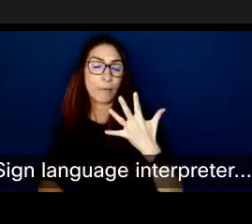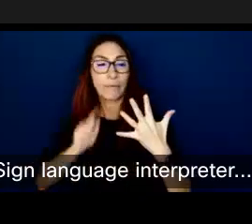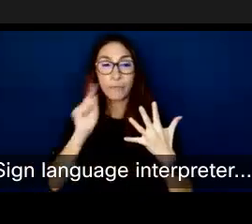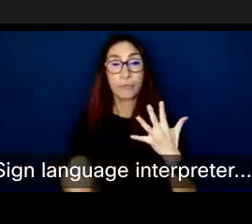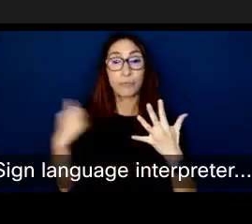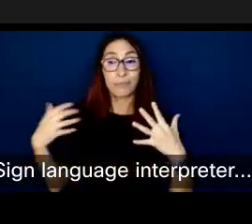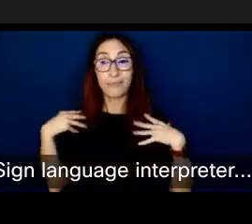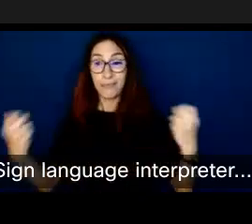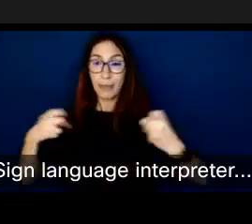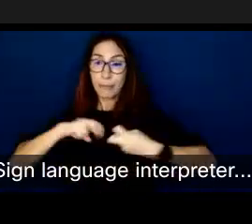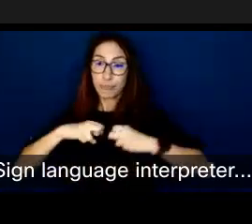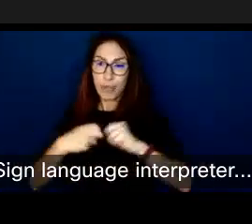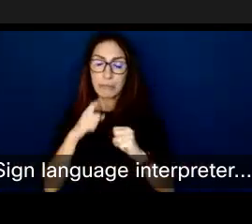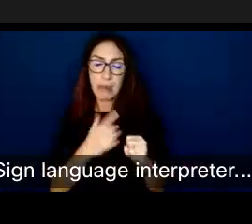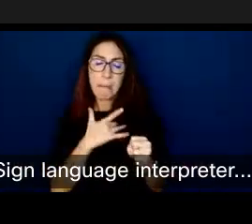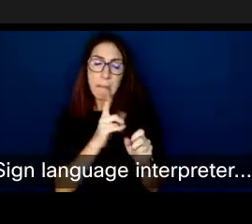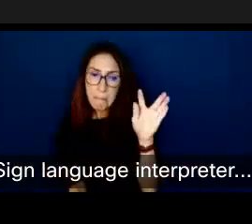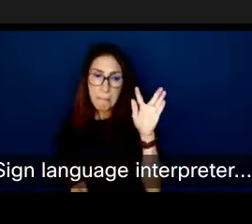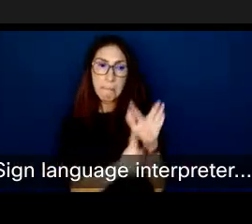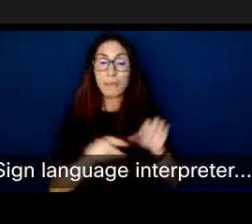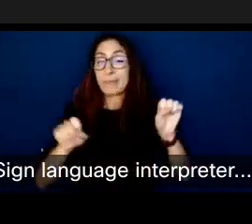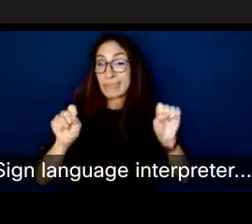have the ability to be prevented. Next slide, please.